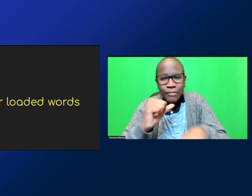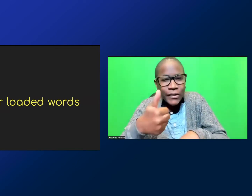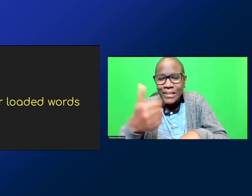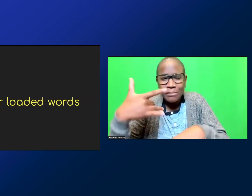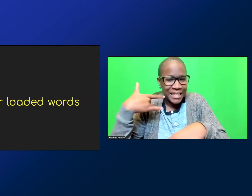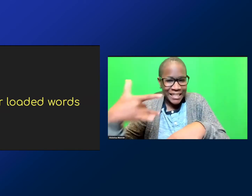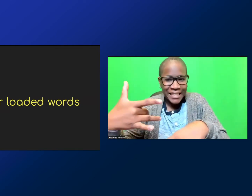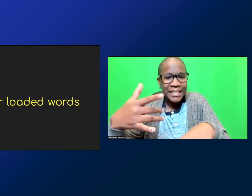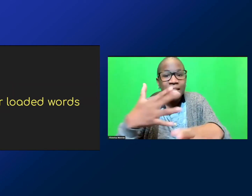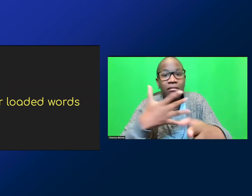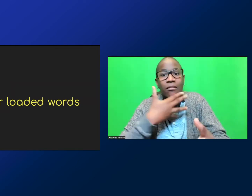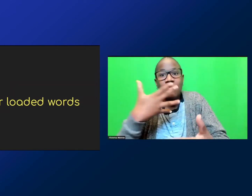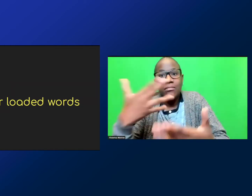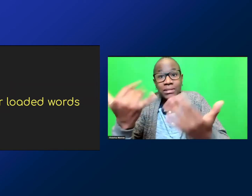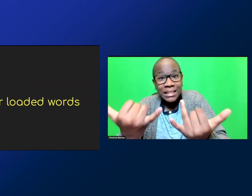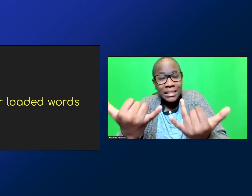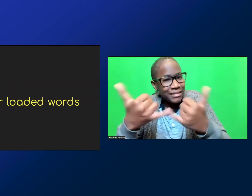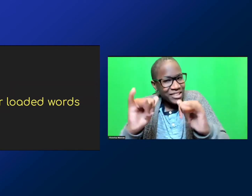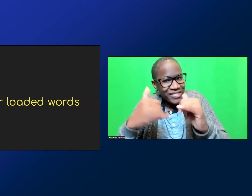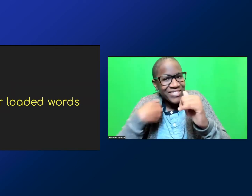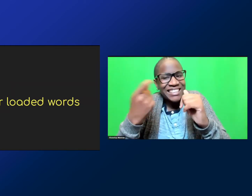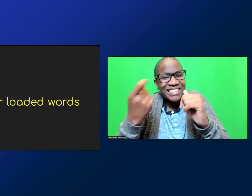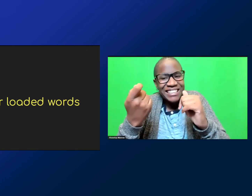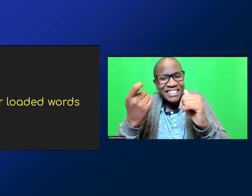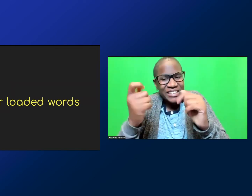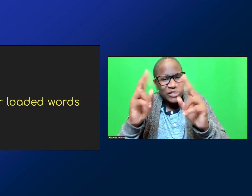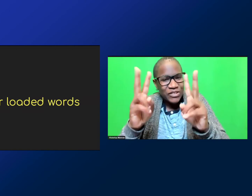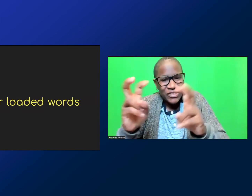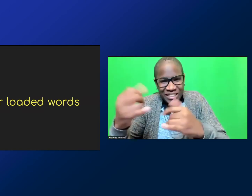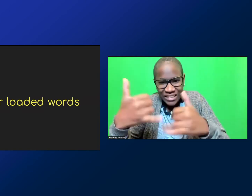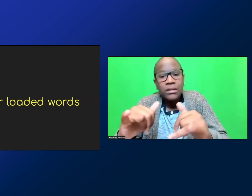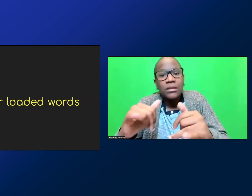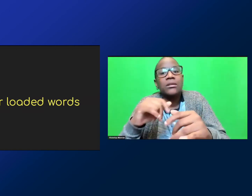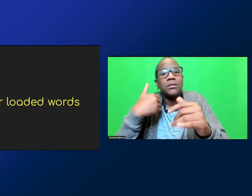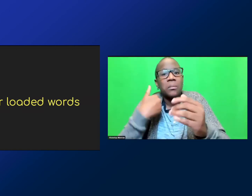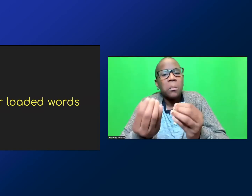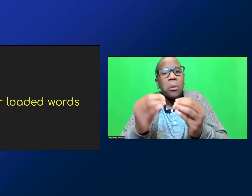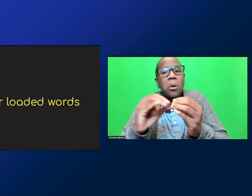books written during that time they were just awful they framed deaf culture inaccurately